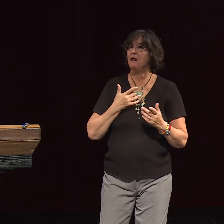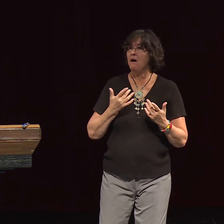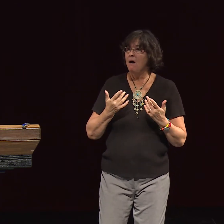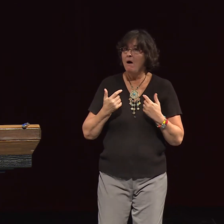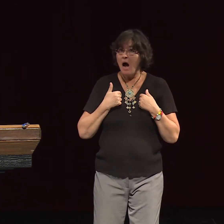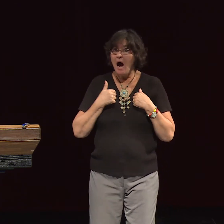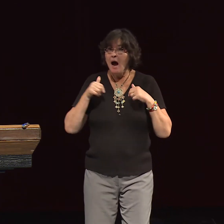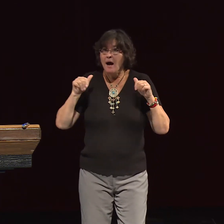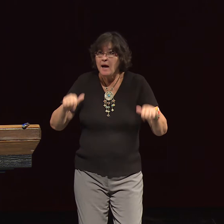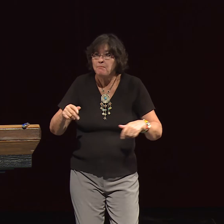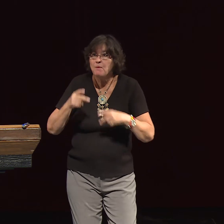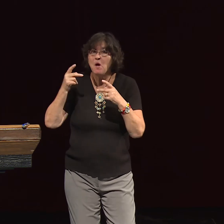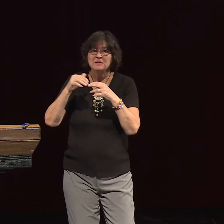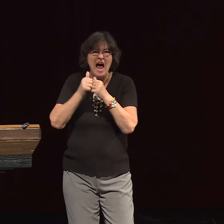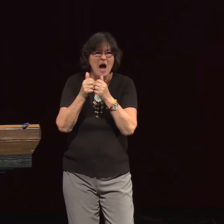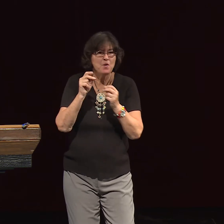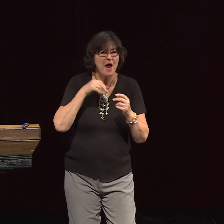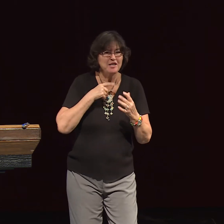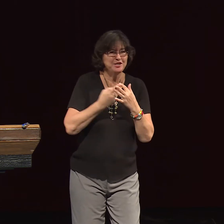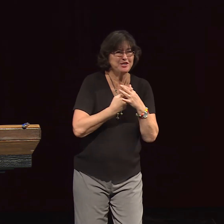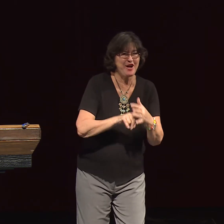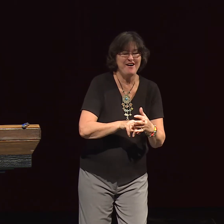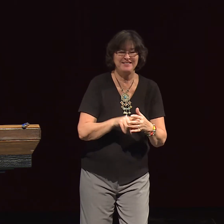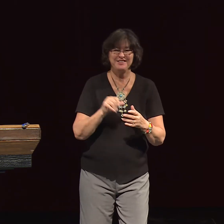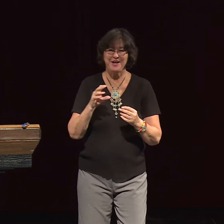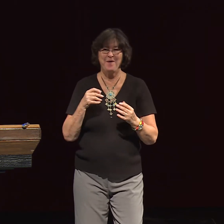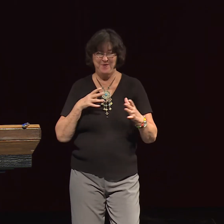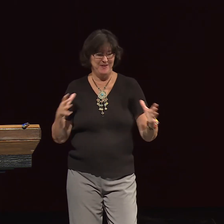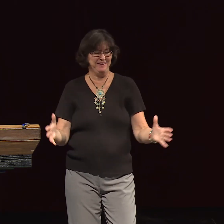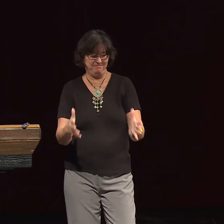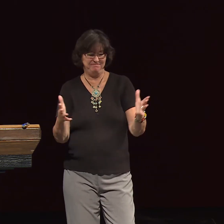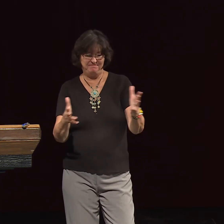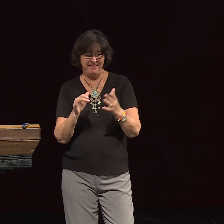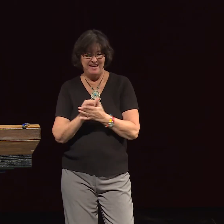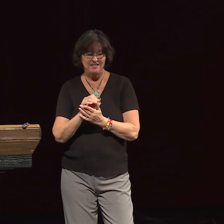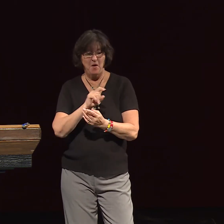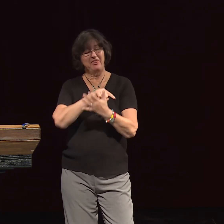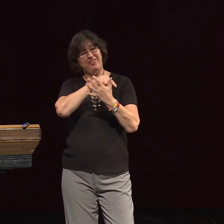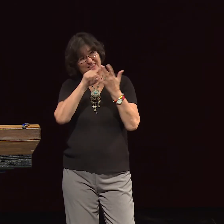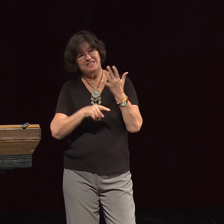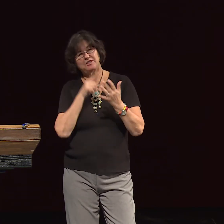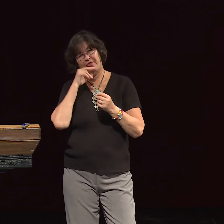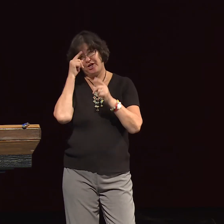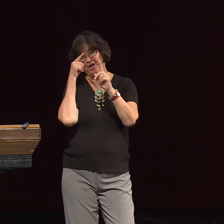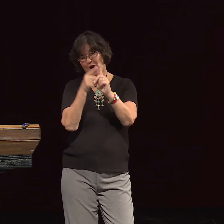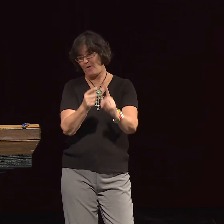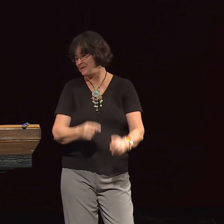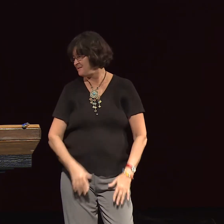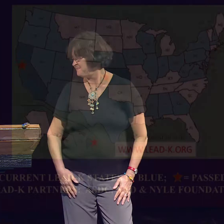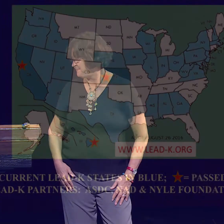and often people think that they have an idea to propose, but they don't know where to start. So those are our goals.